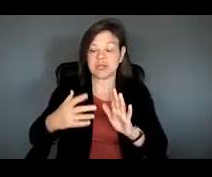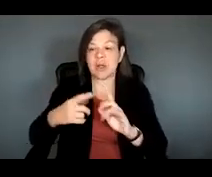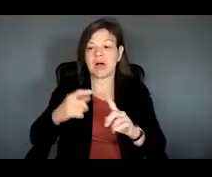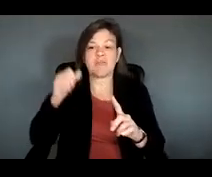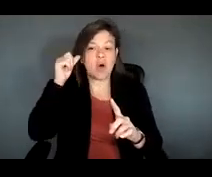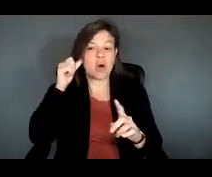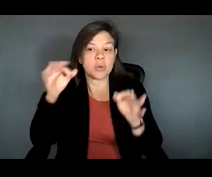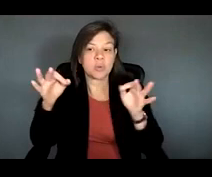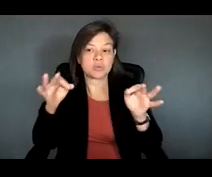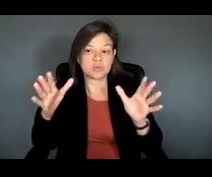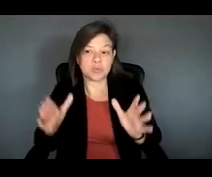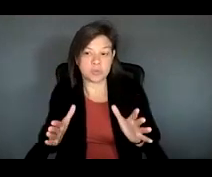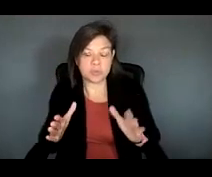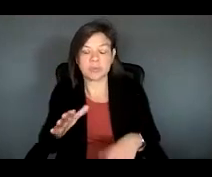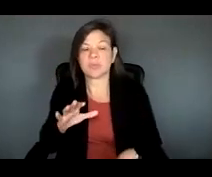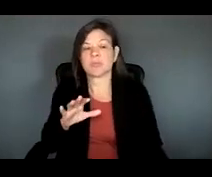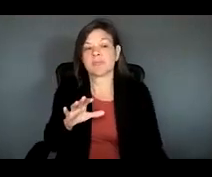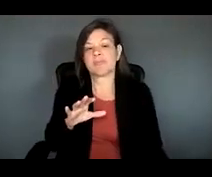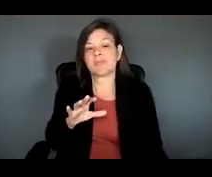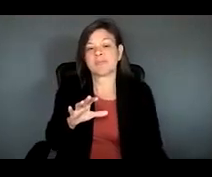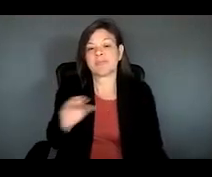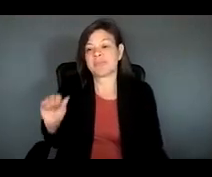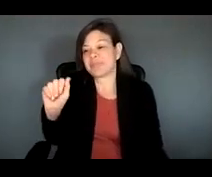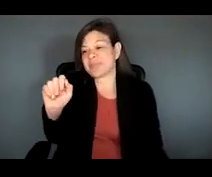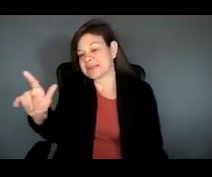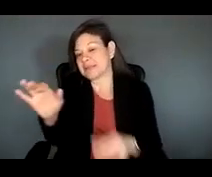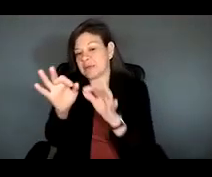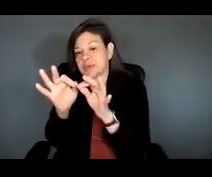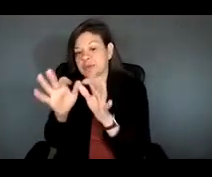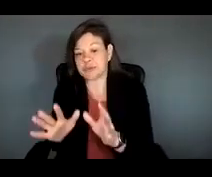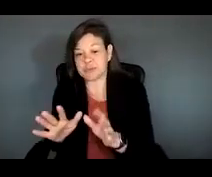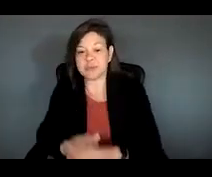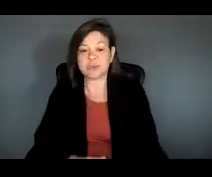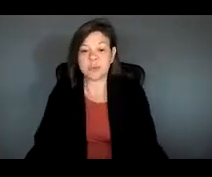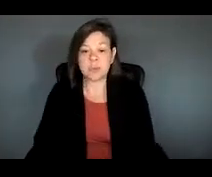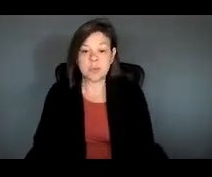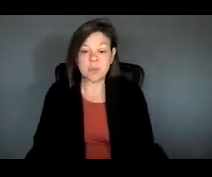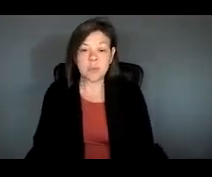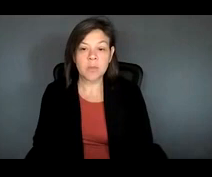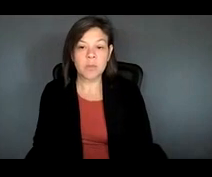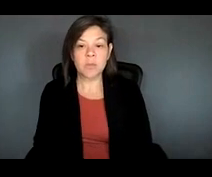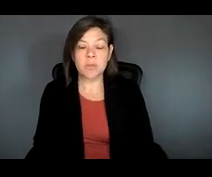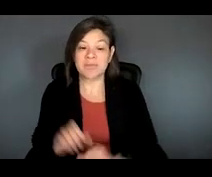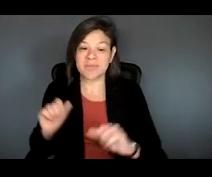and ASL interpreters, that is a topic of conversation